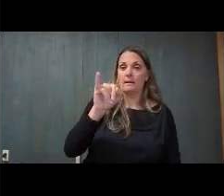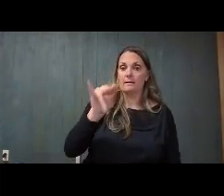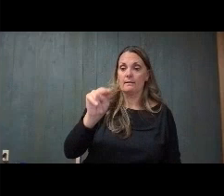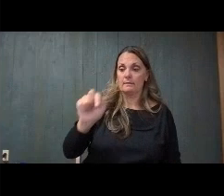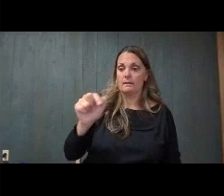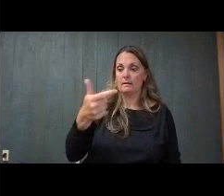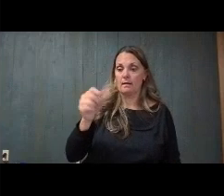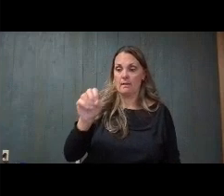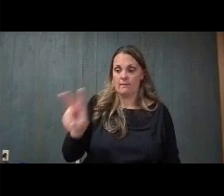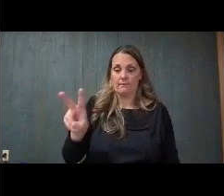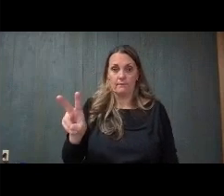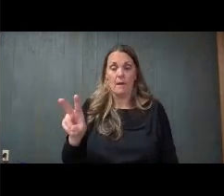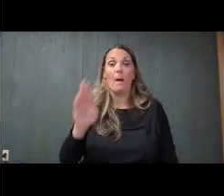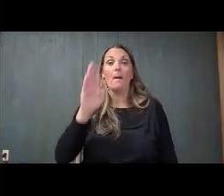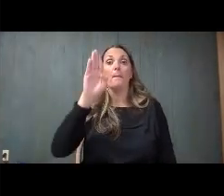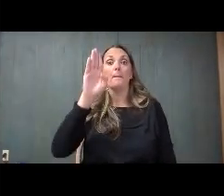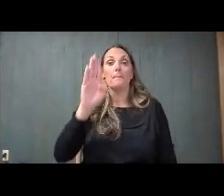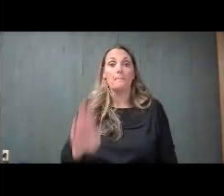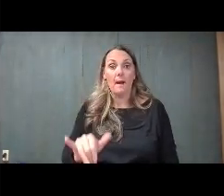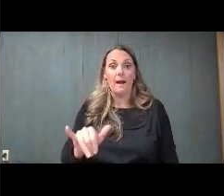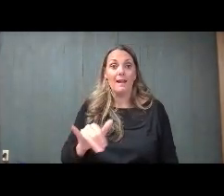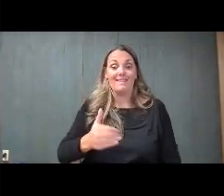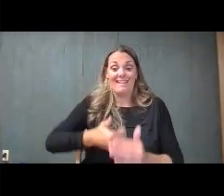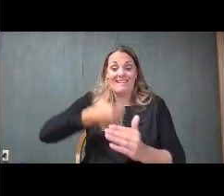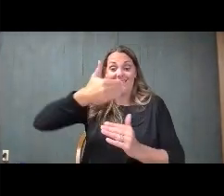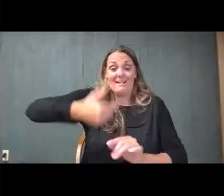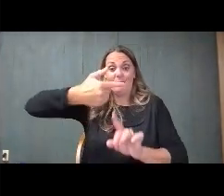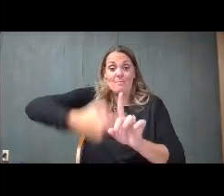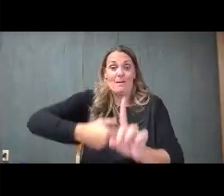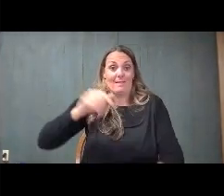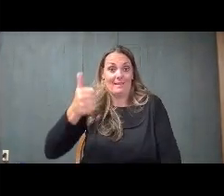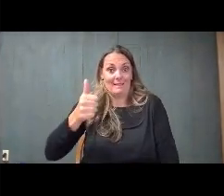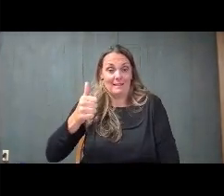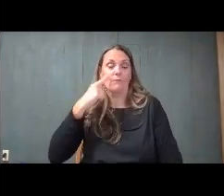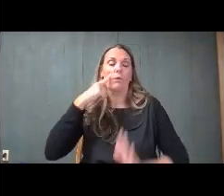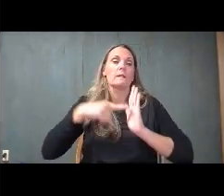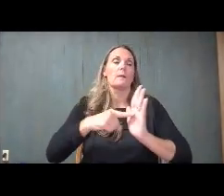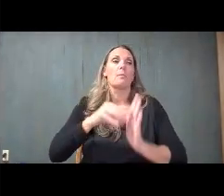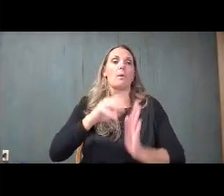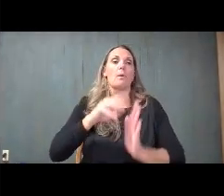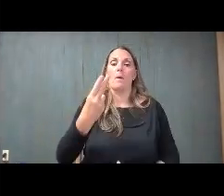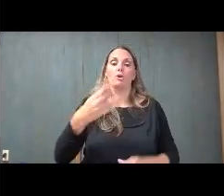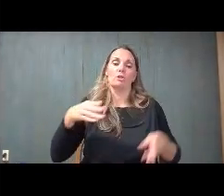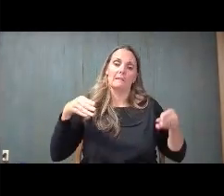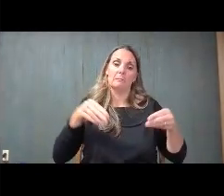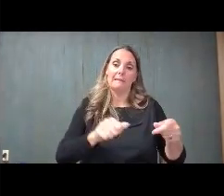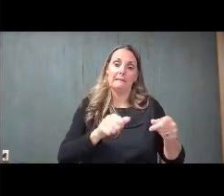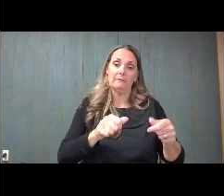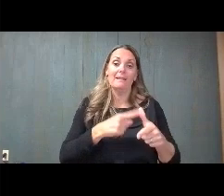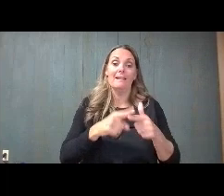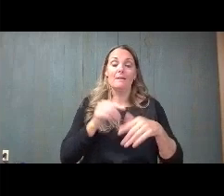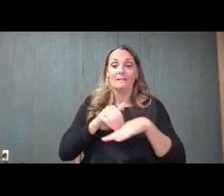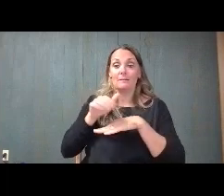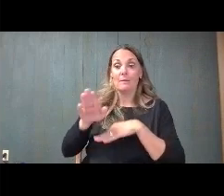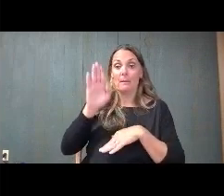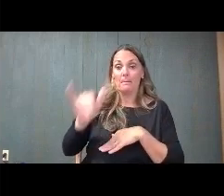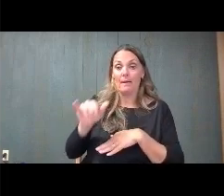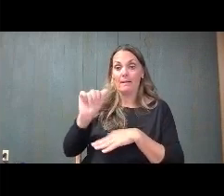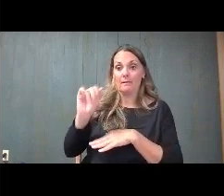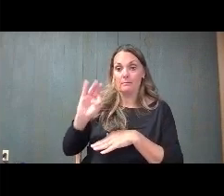This will be by the 10th of the following month, so if you have more expenses, they must be submitted by April 10th.